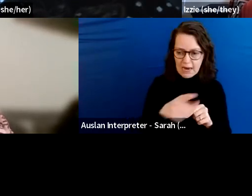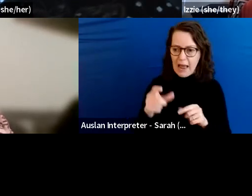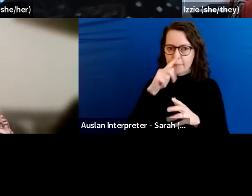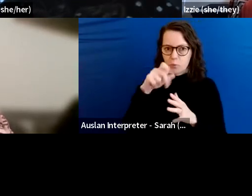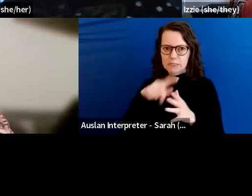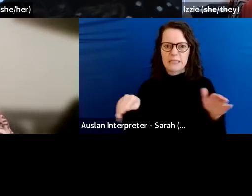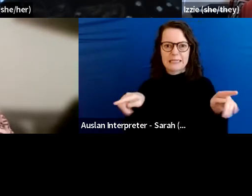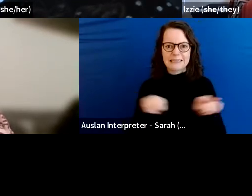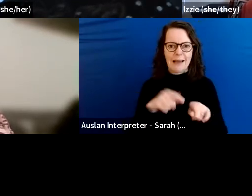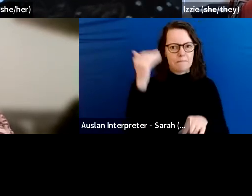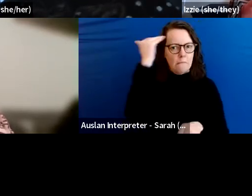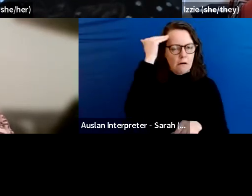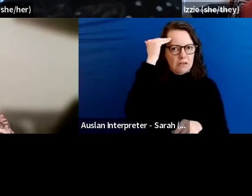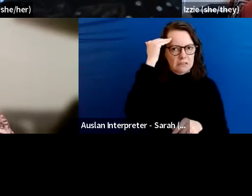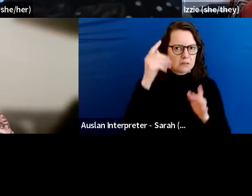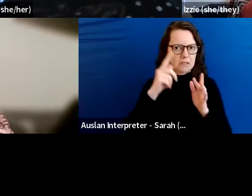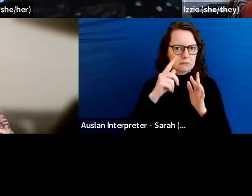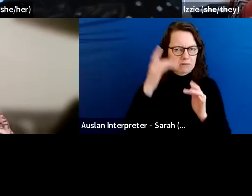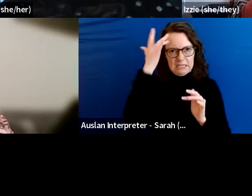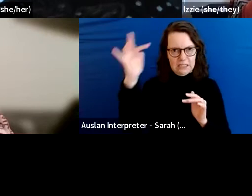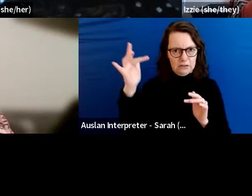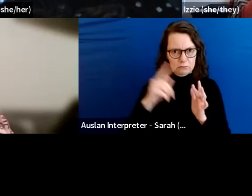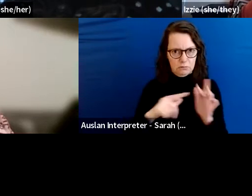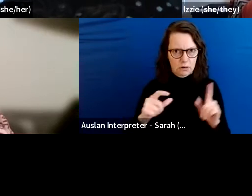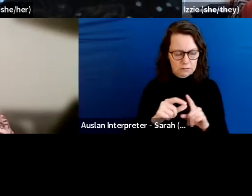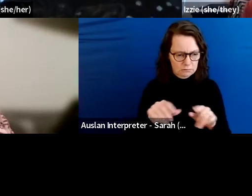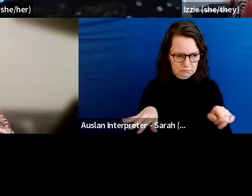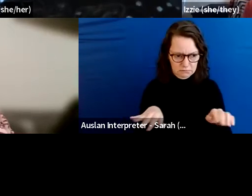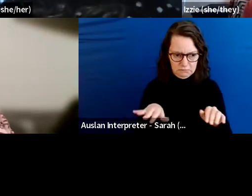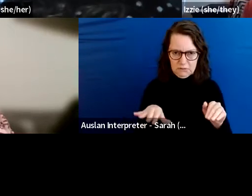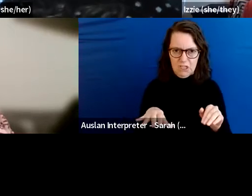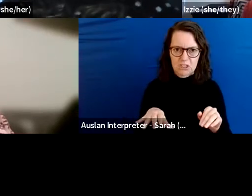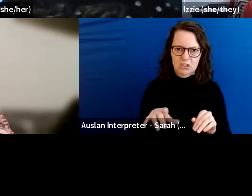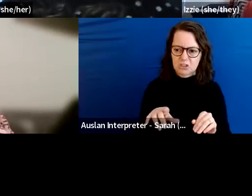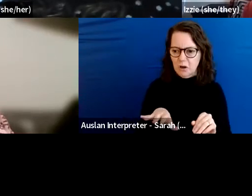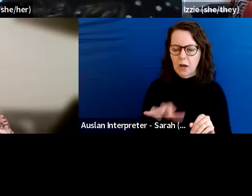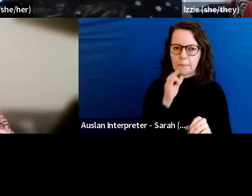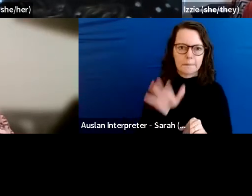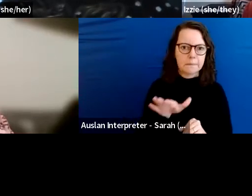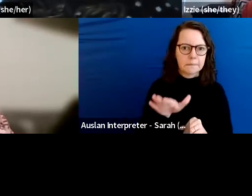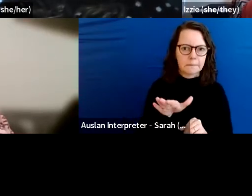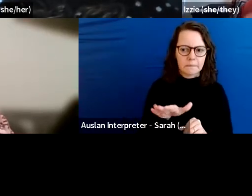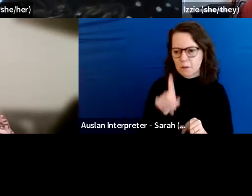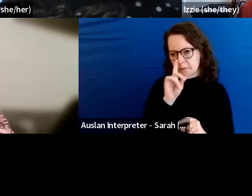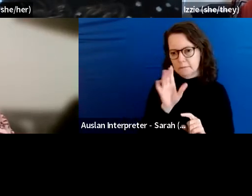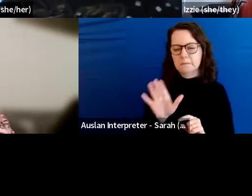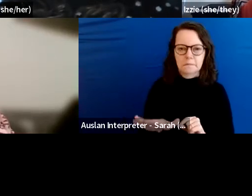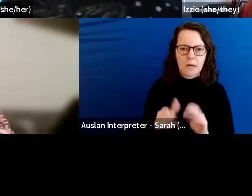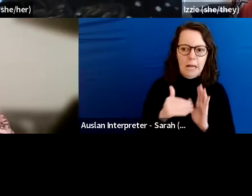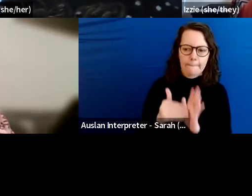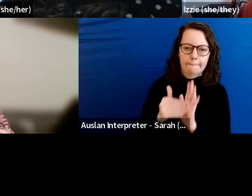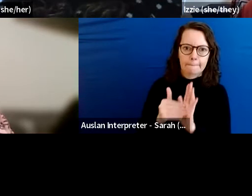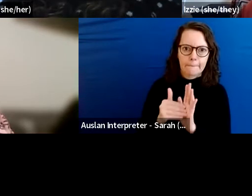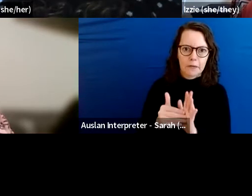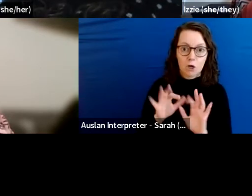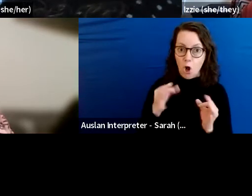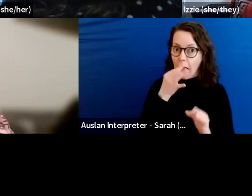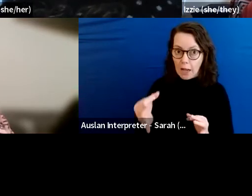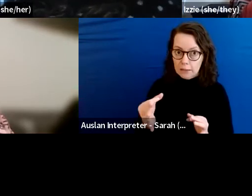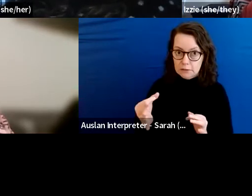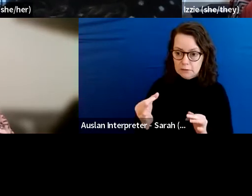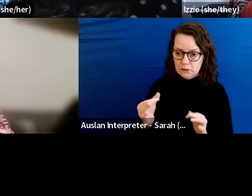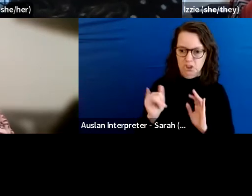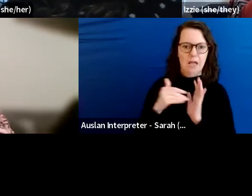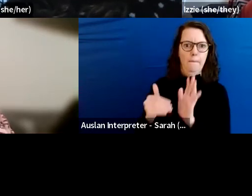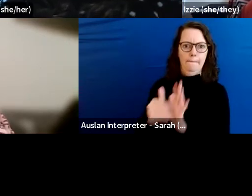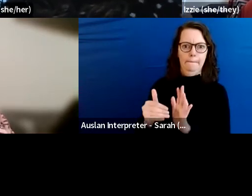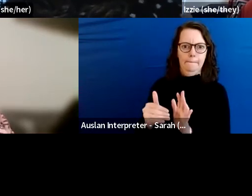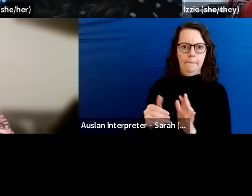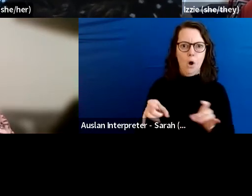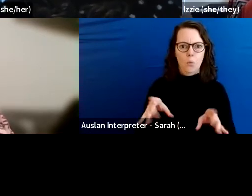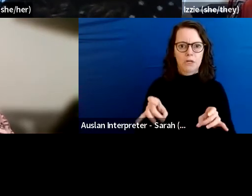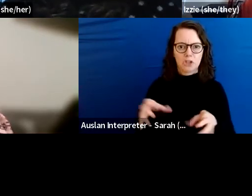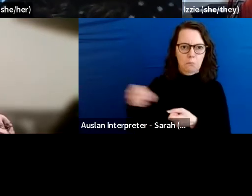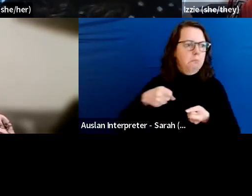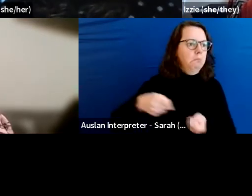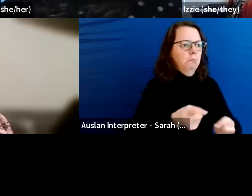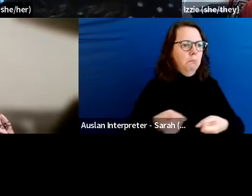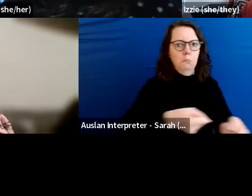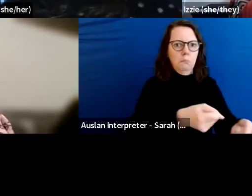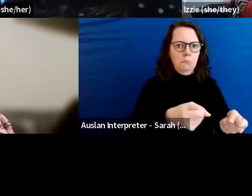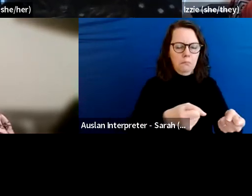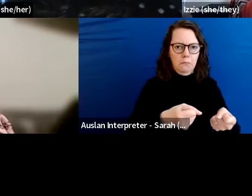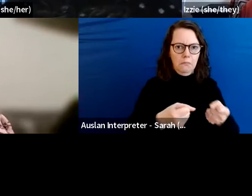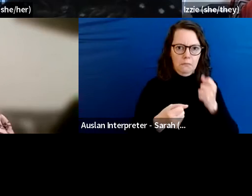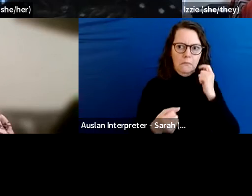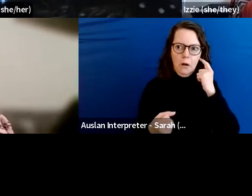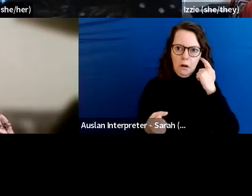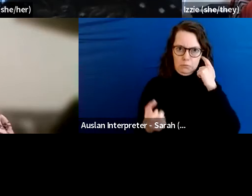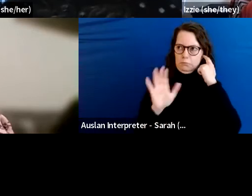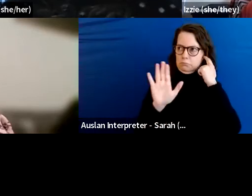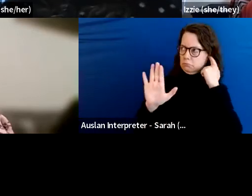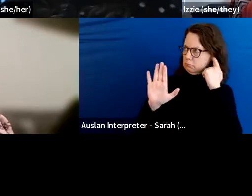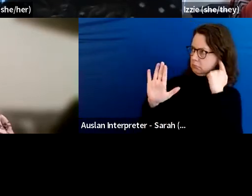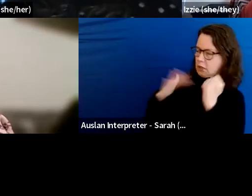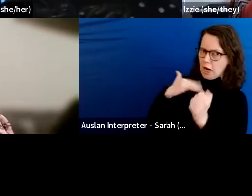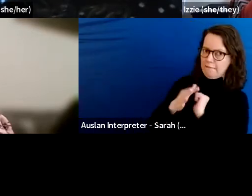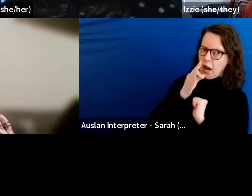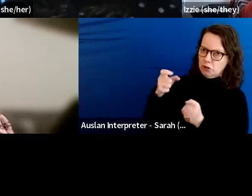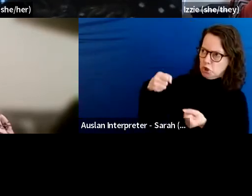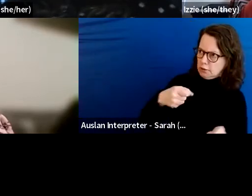So, you know that that can look like a whole different range of things from talking differently to helping without asking, or you know people who will change users, you know, people might move them out of the way and it's it's disrespecting the dignity